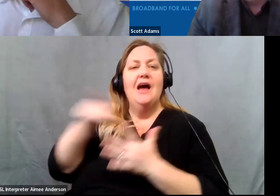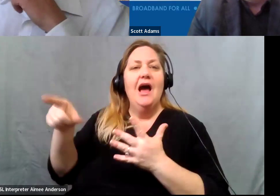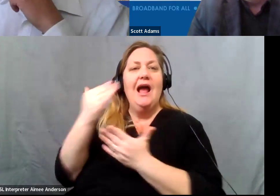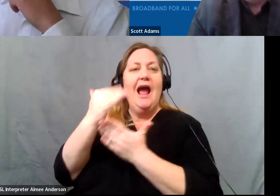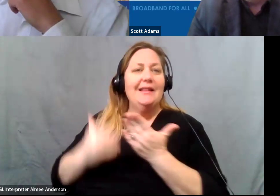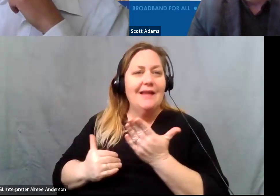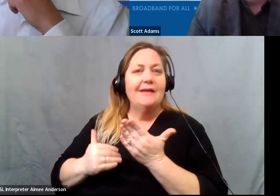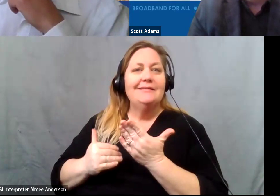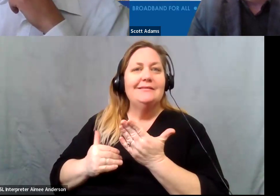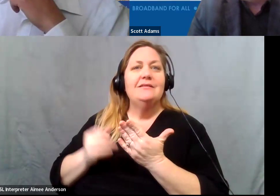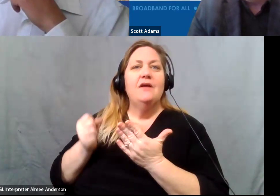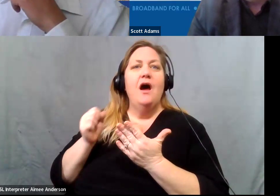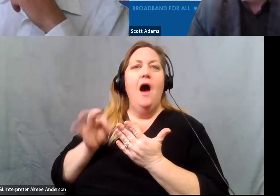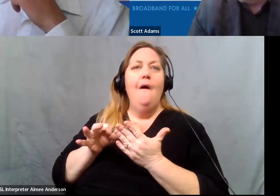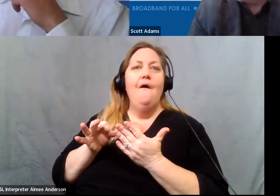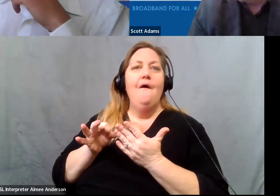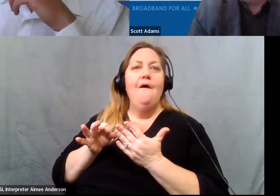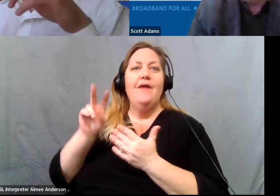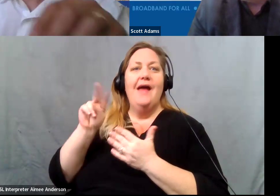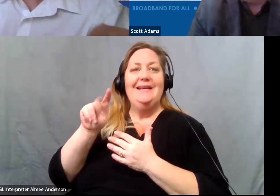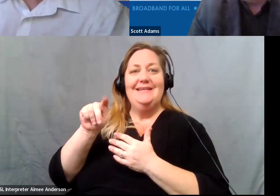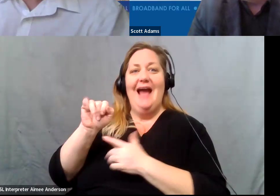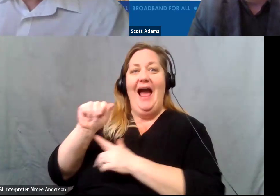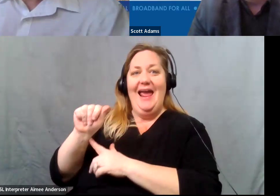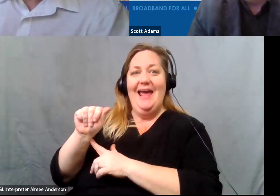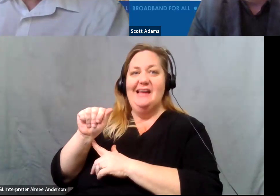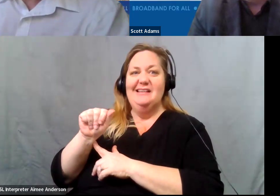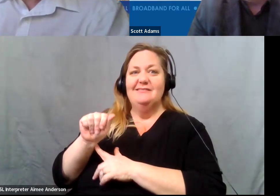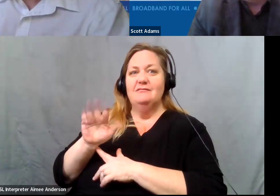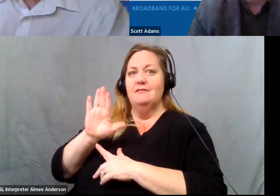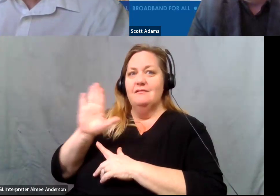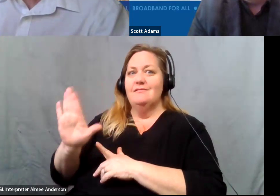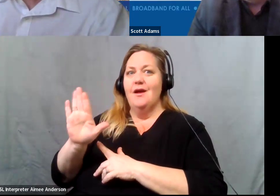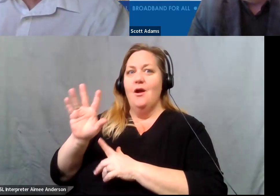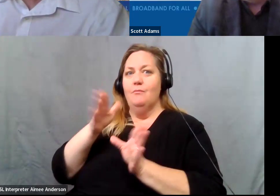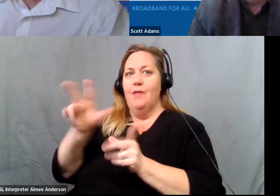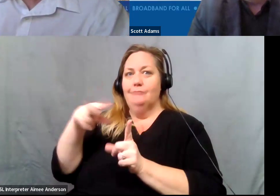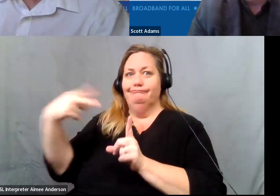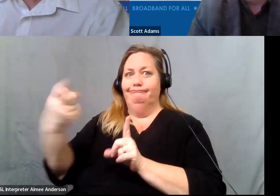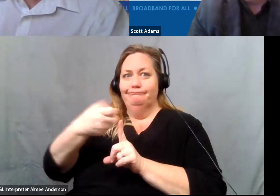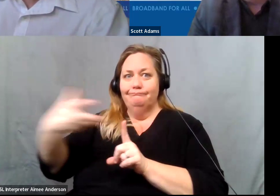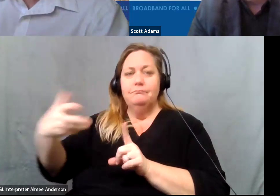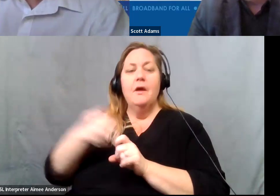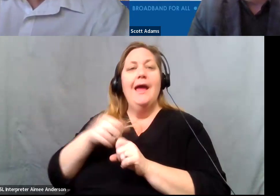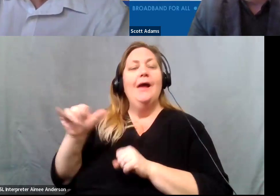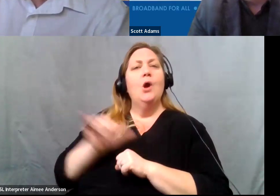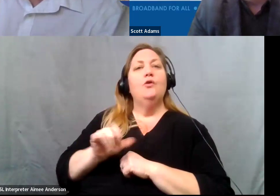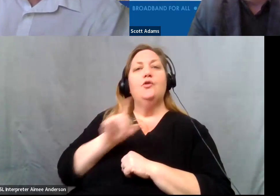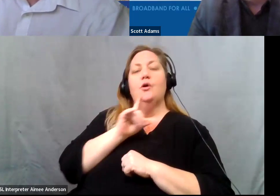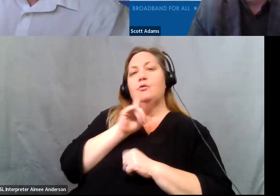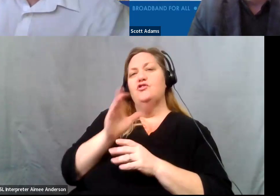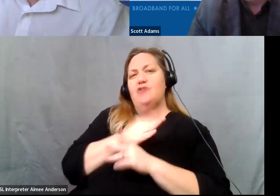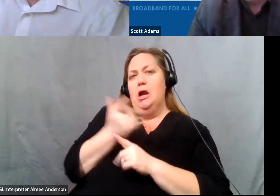the NTIA Digital Equity Plan NOFO and also share a little bit about the program design.